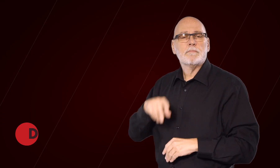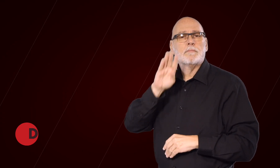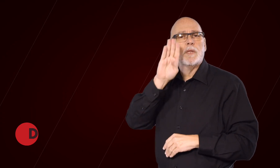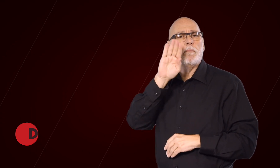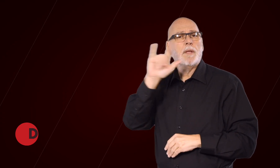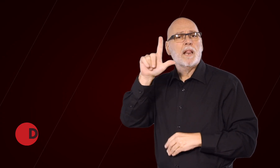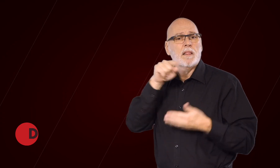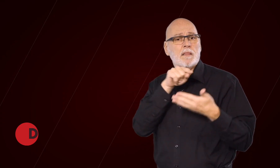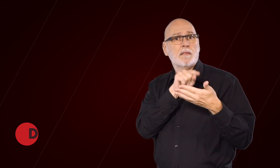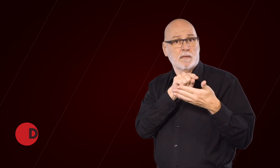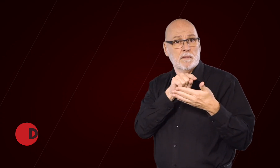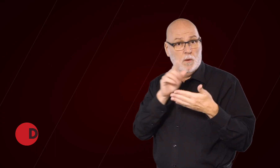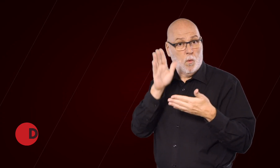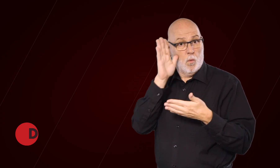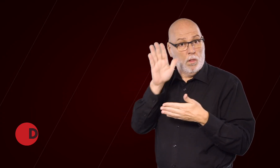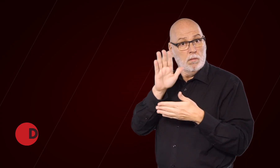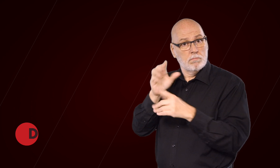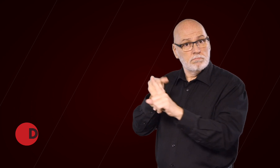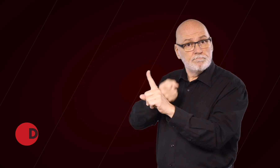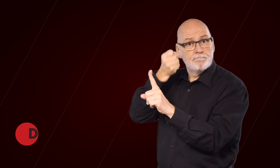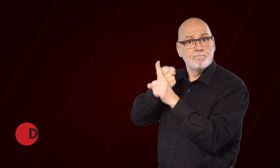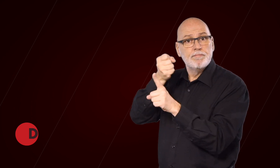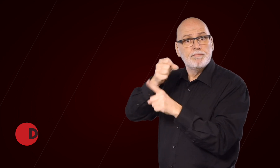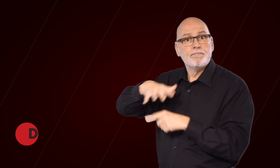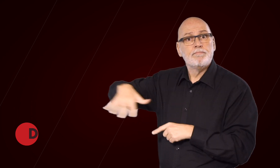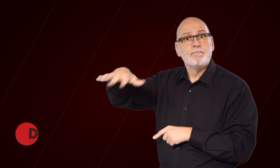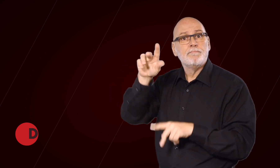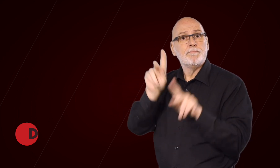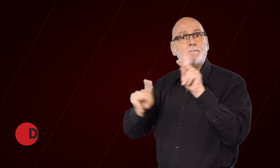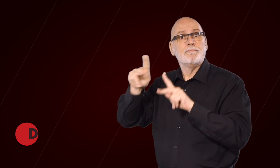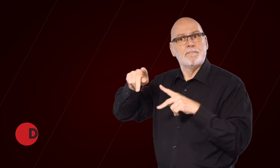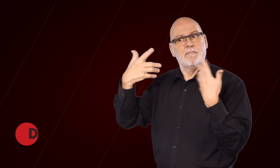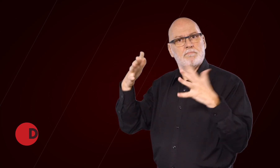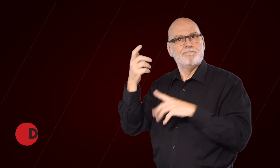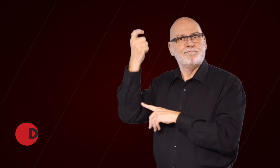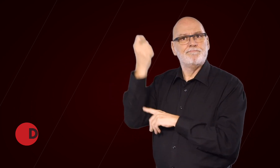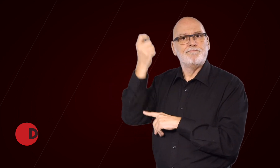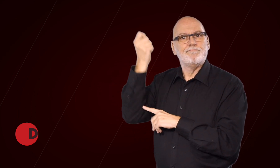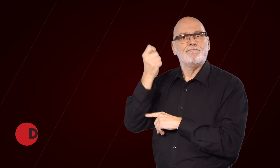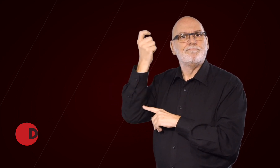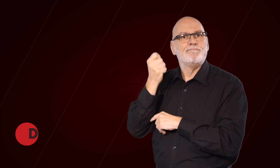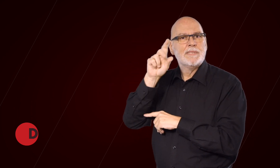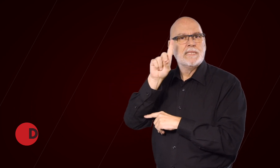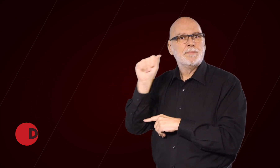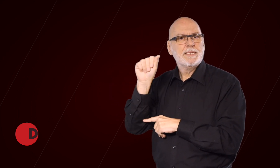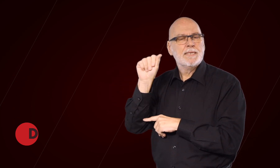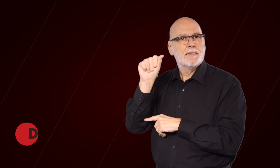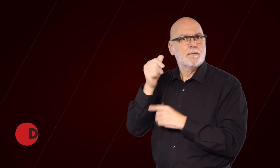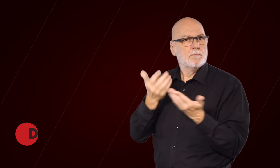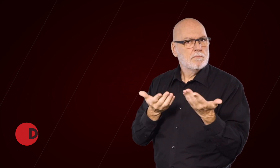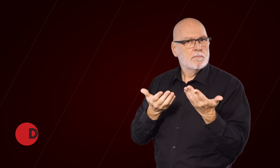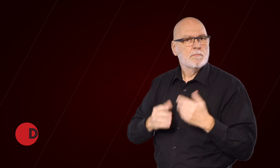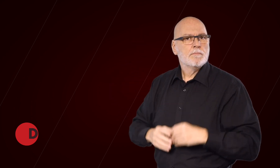[ANSELMO]: Will this bill affect people who already receive disability benefits?